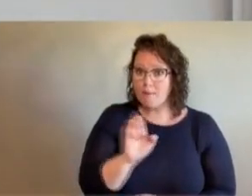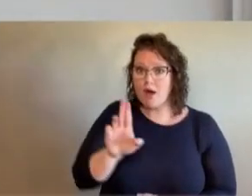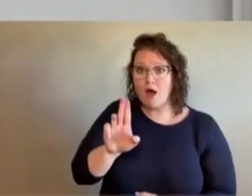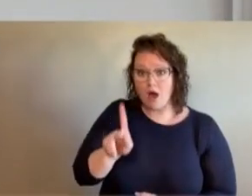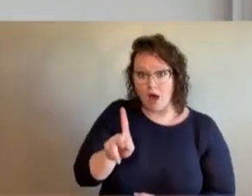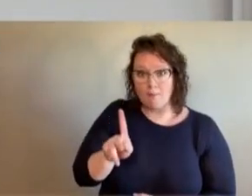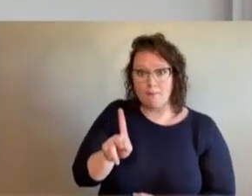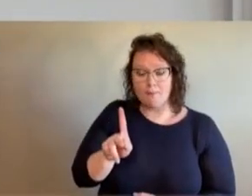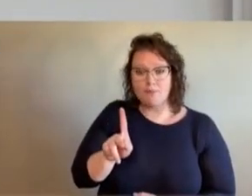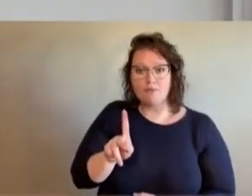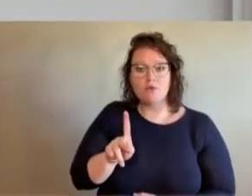did you